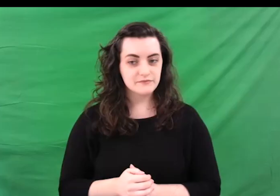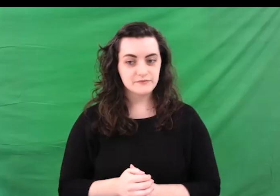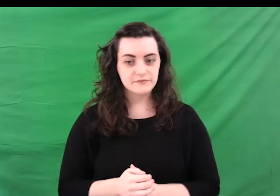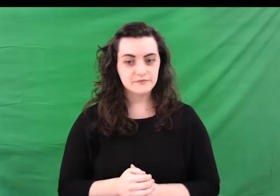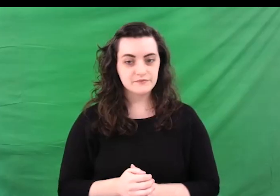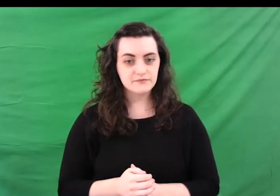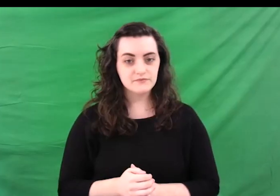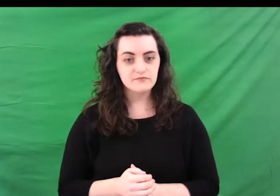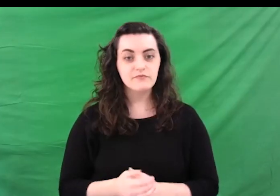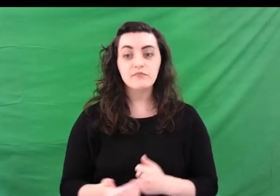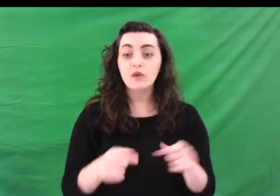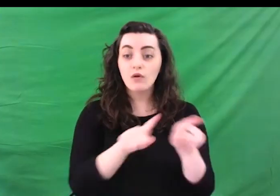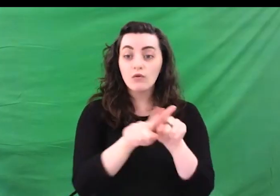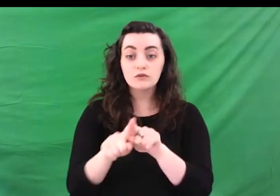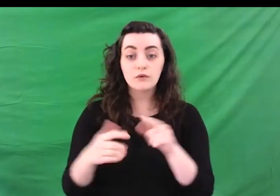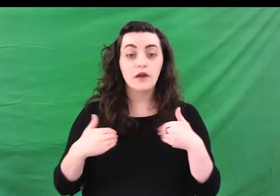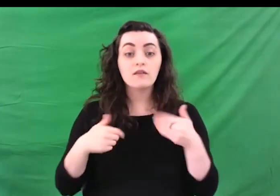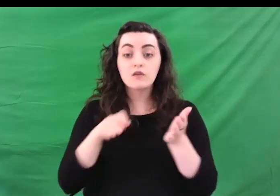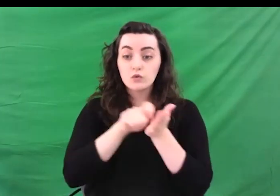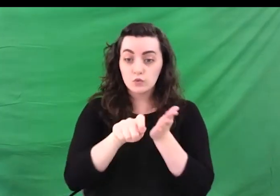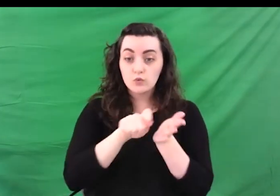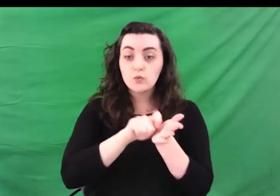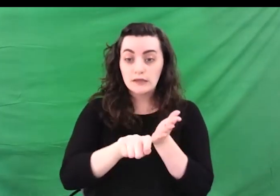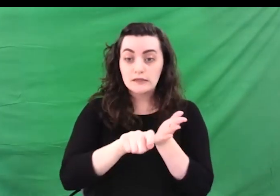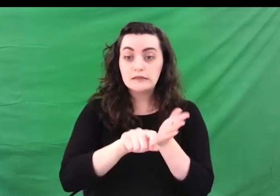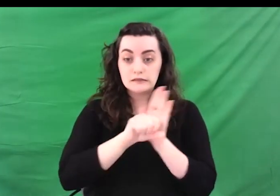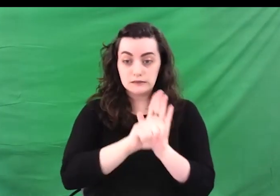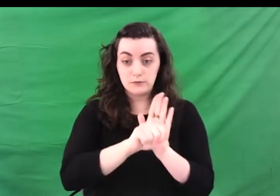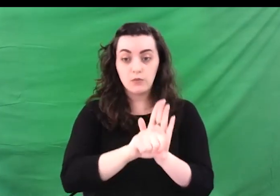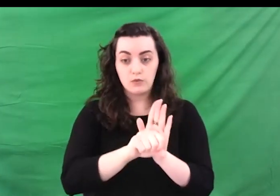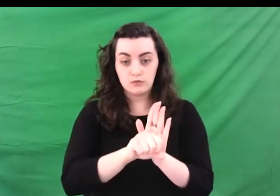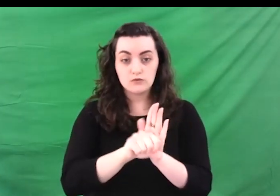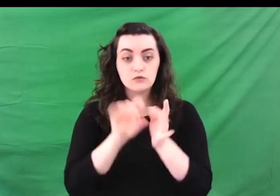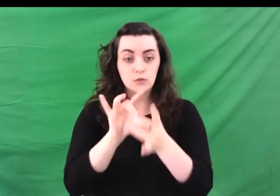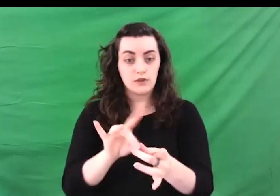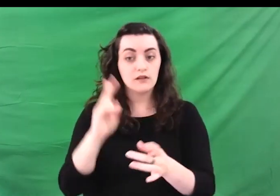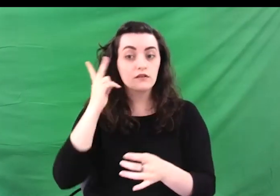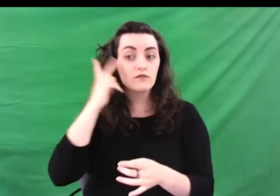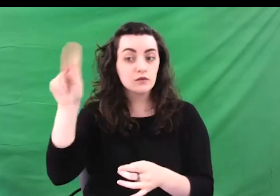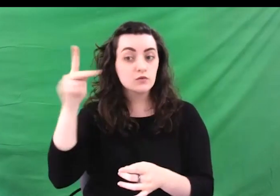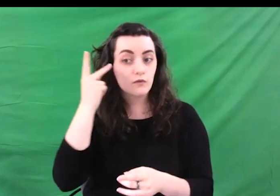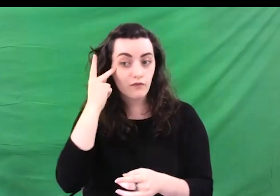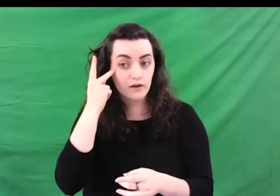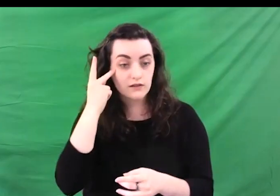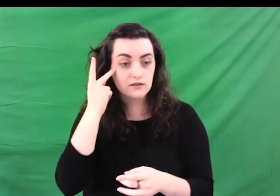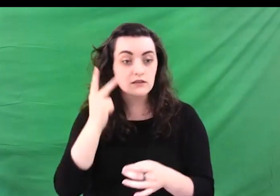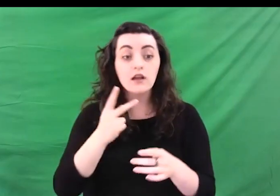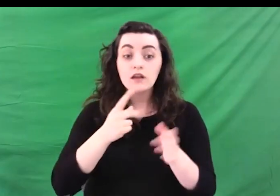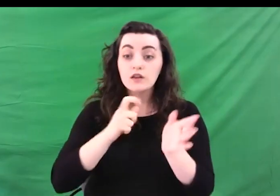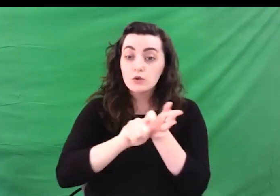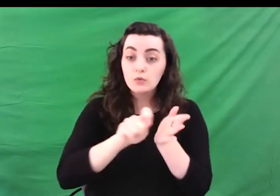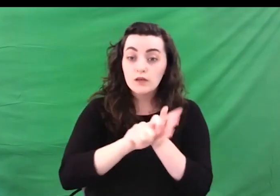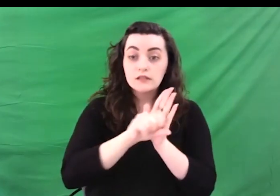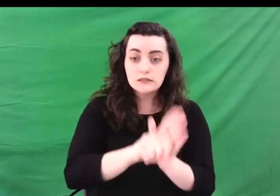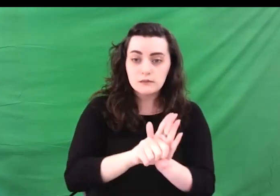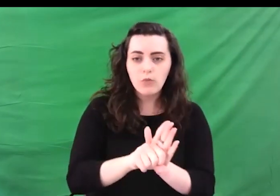There are also written symbols with visual phonics, and those written symbols look like the sounds